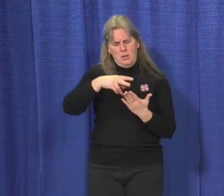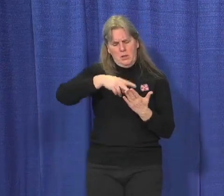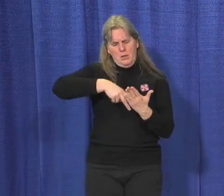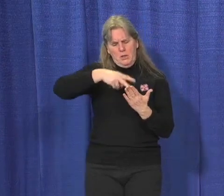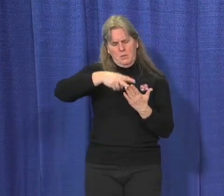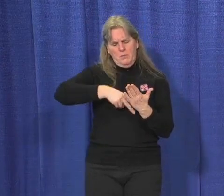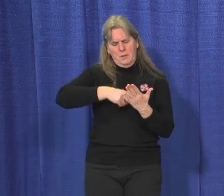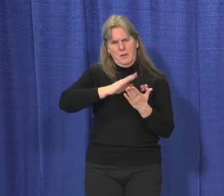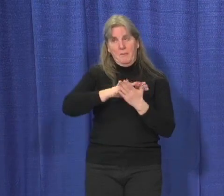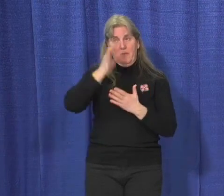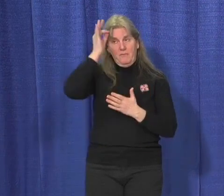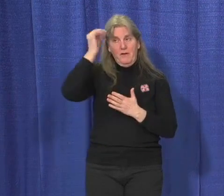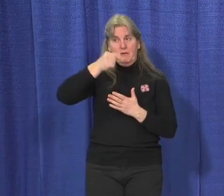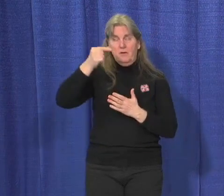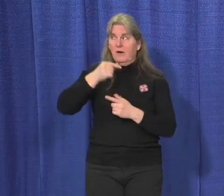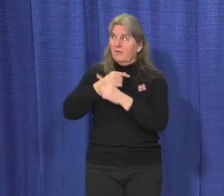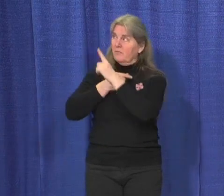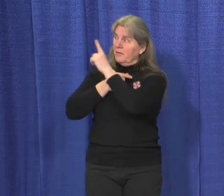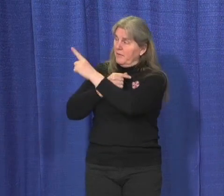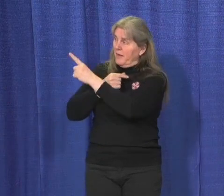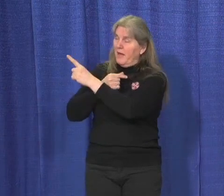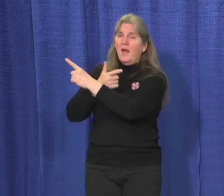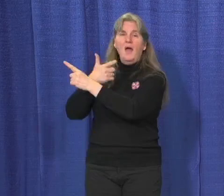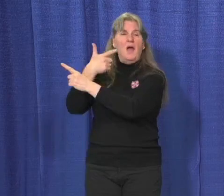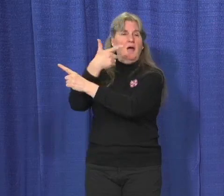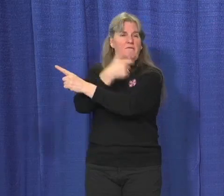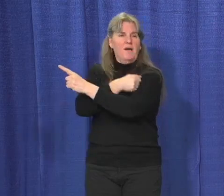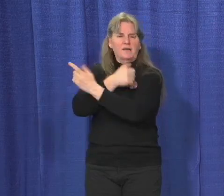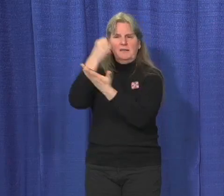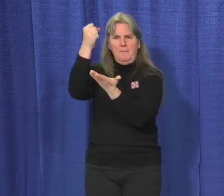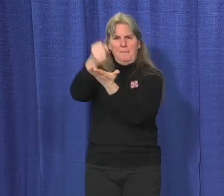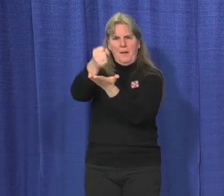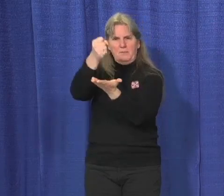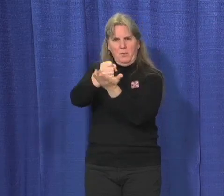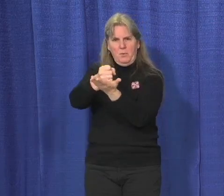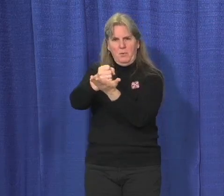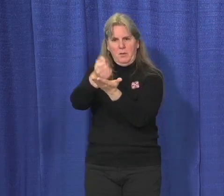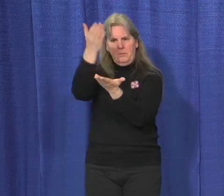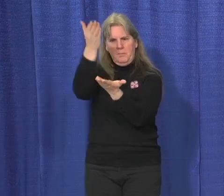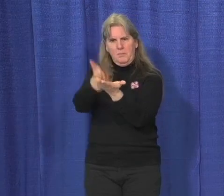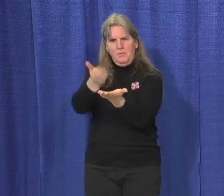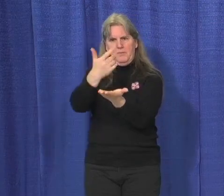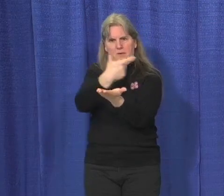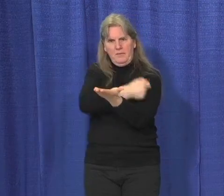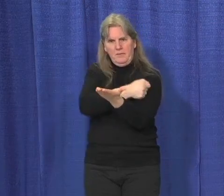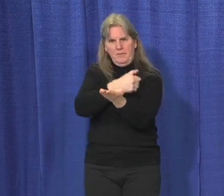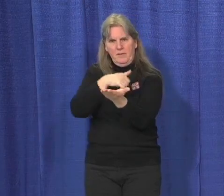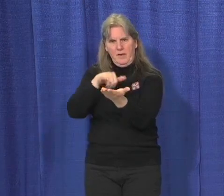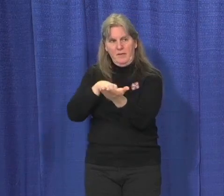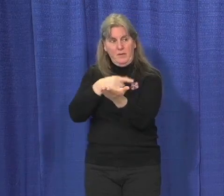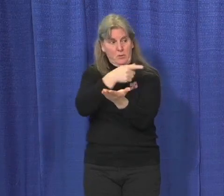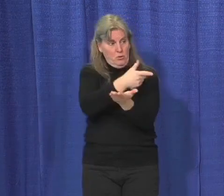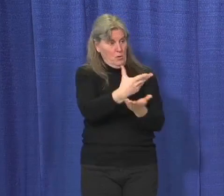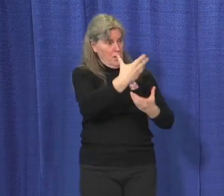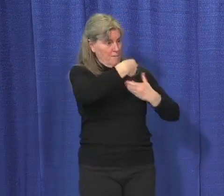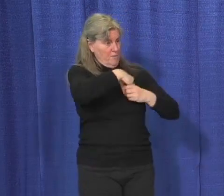Reporter: We are hearing about conversations at the federal level about vaccine passports and have you been a